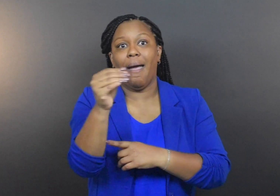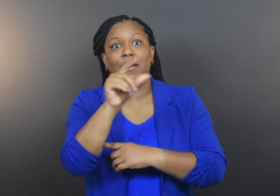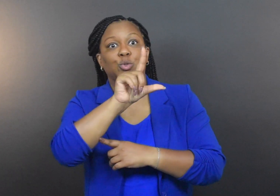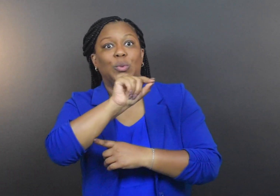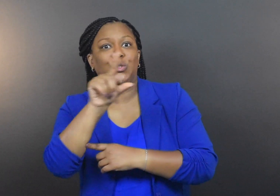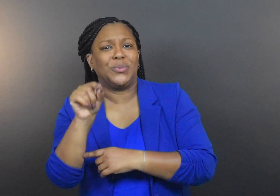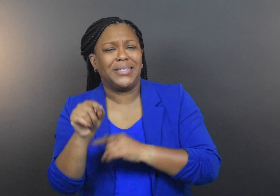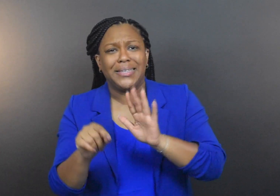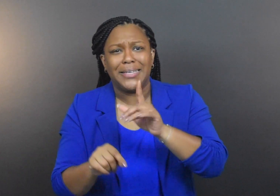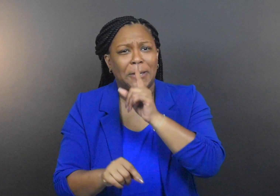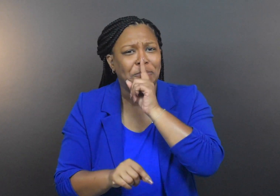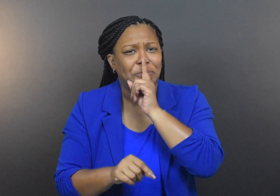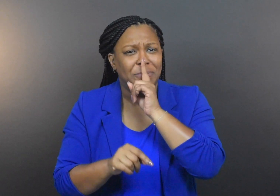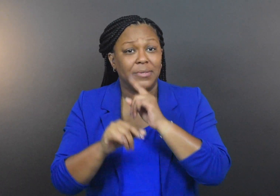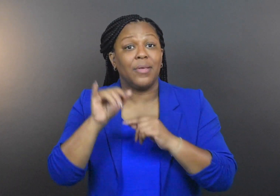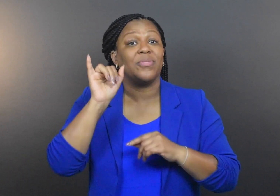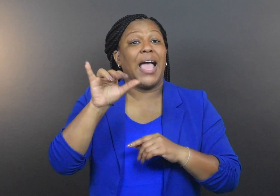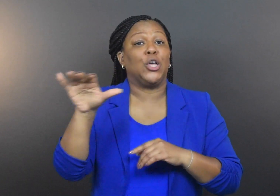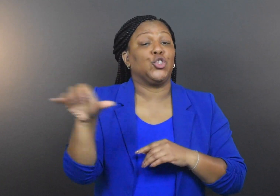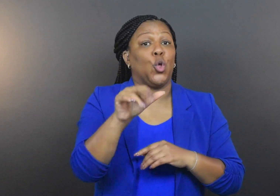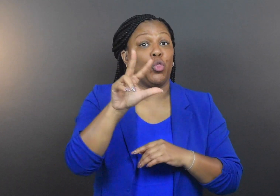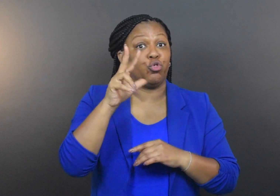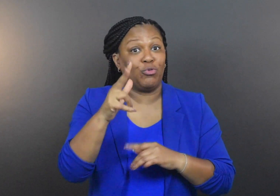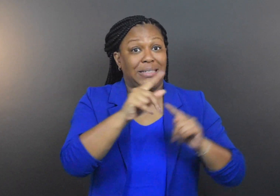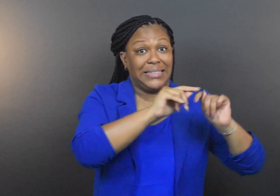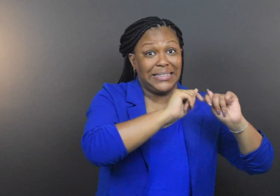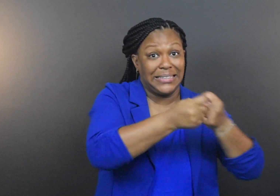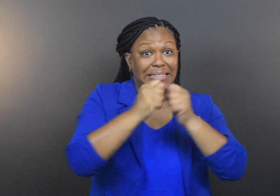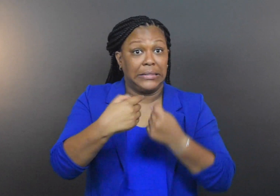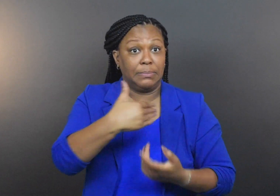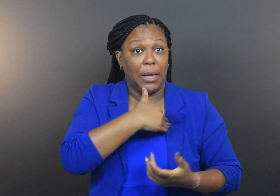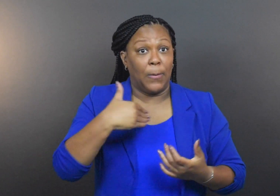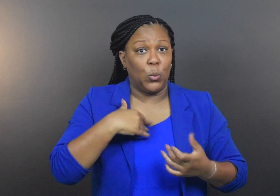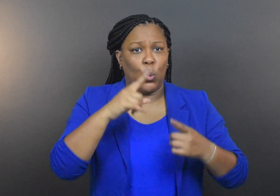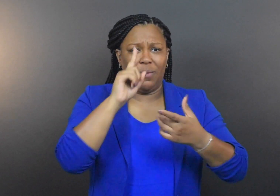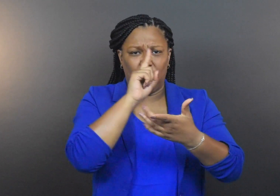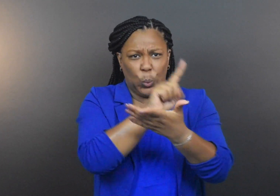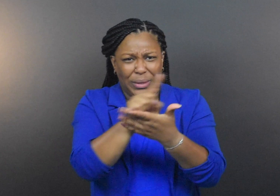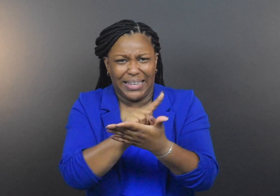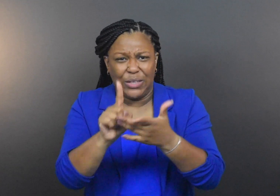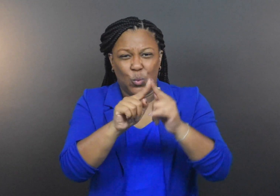It took three team members weeks to fix the problem,” Wil says.